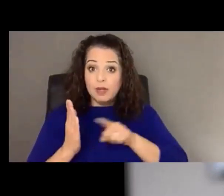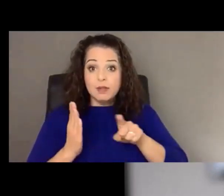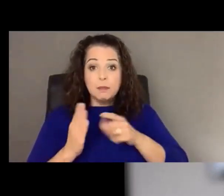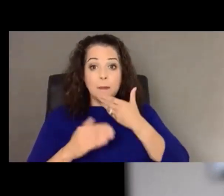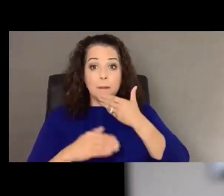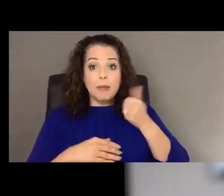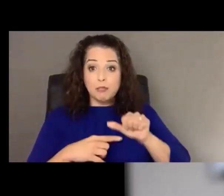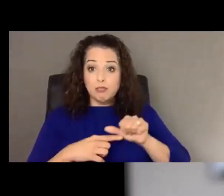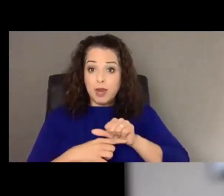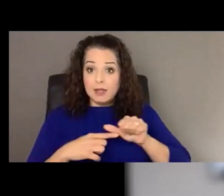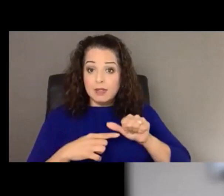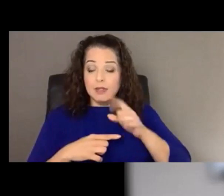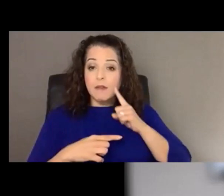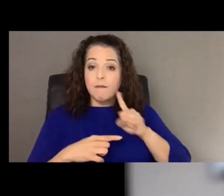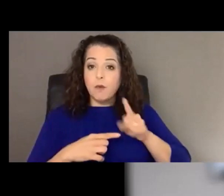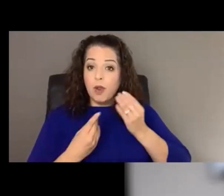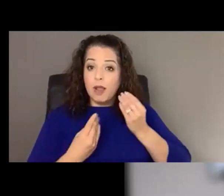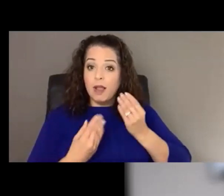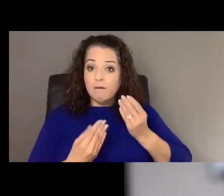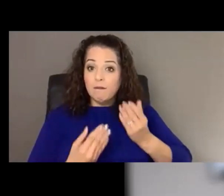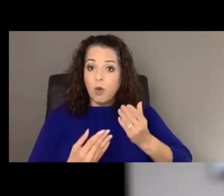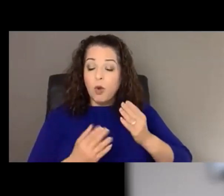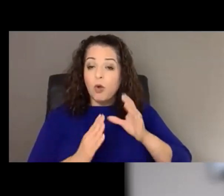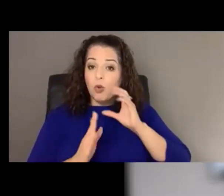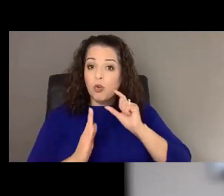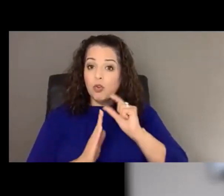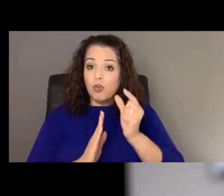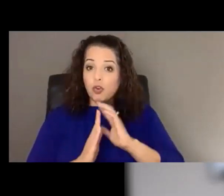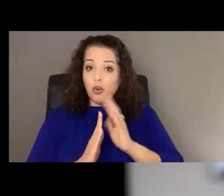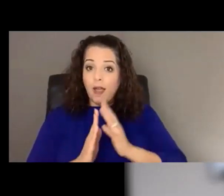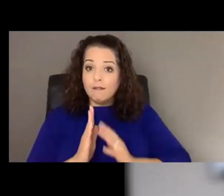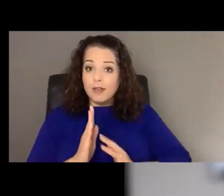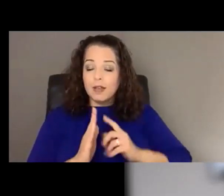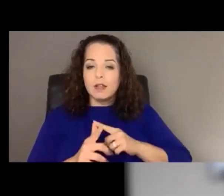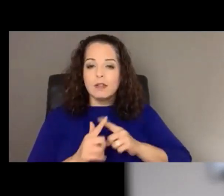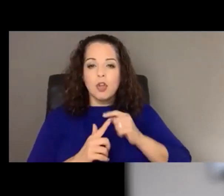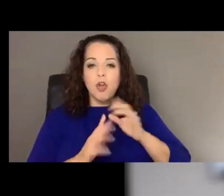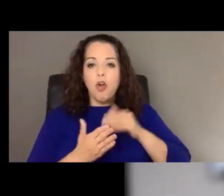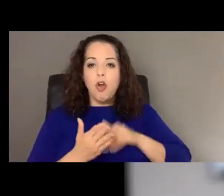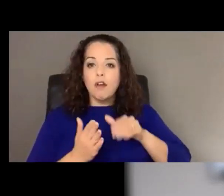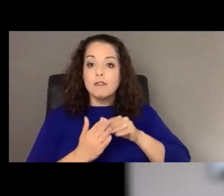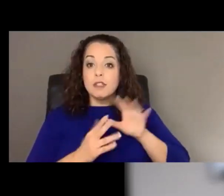in infographics, that often our choice is based on,